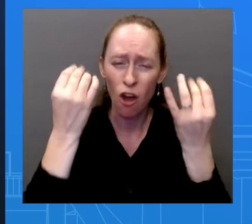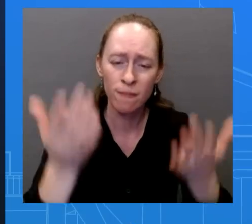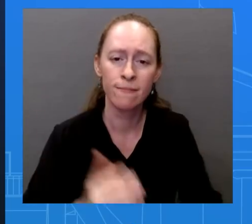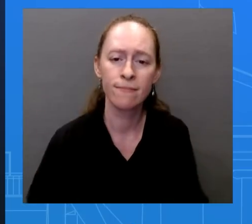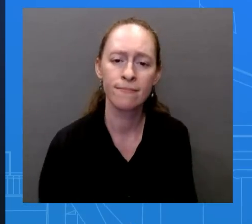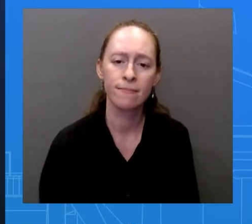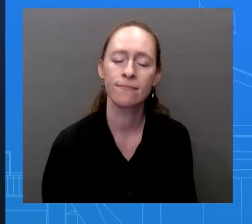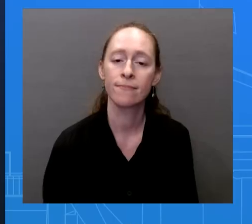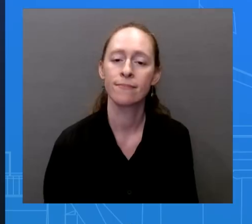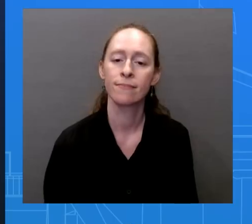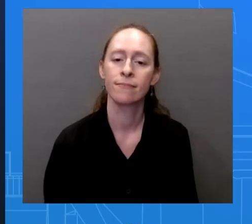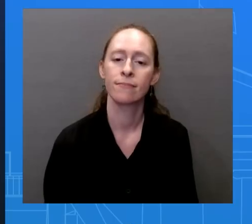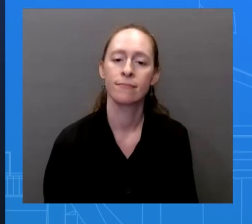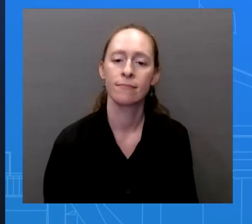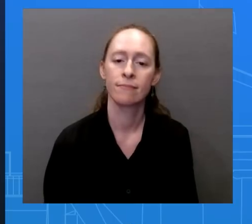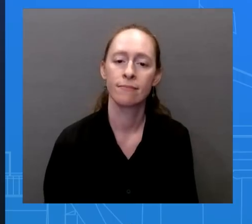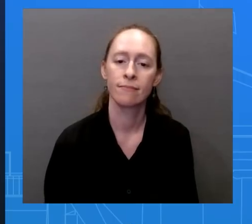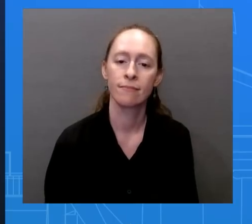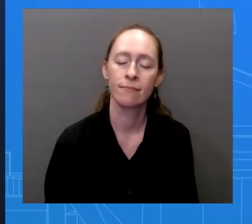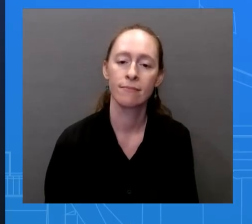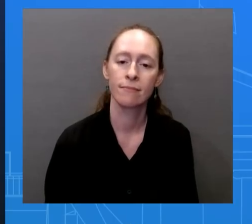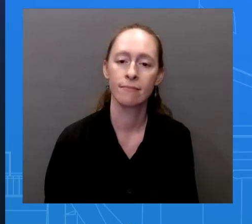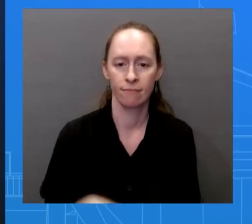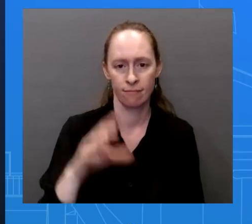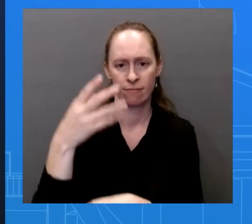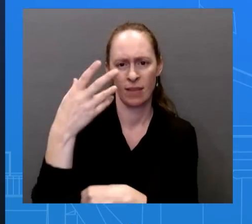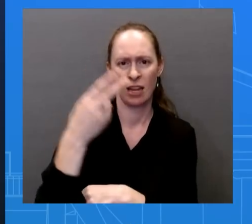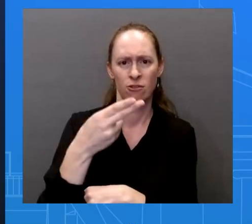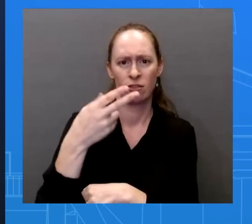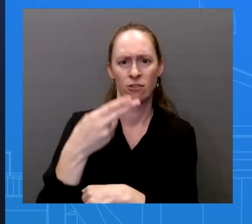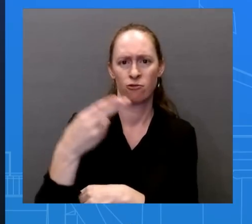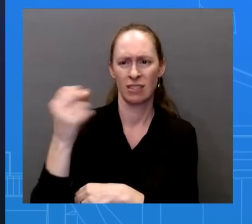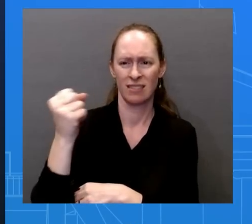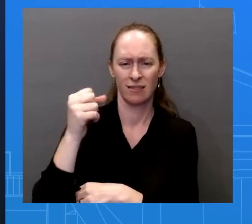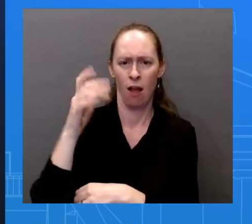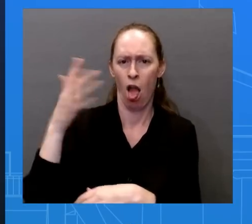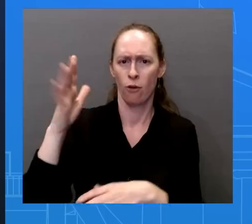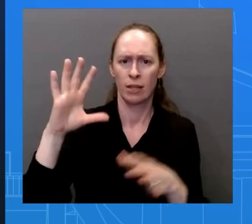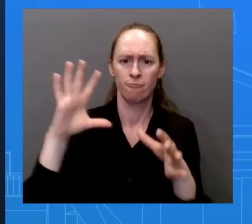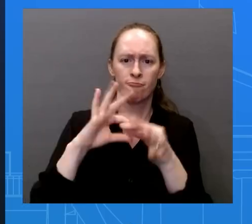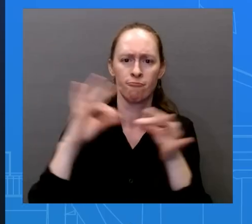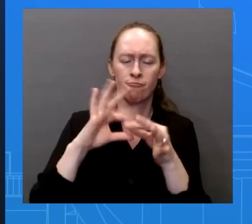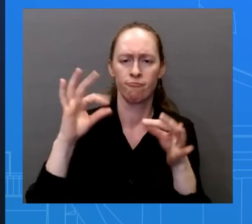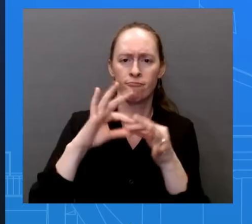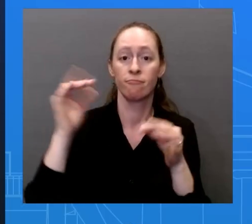suggested that if we got another Omicron-like event, we should have about 800, 900 million tests in a stockpile